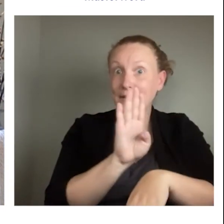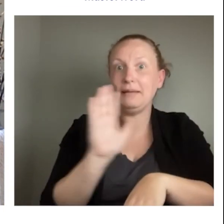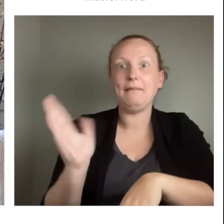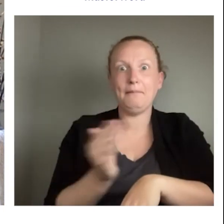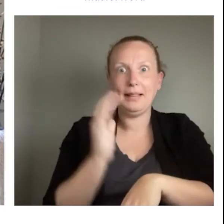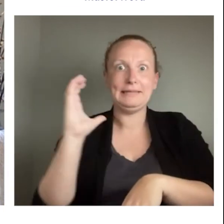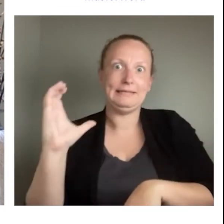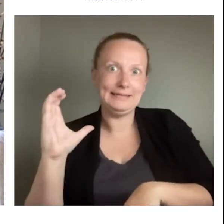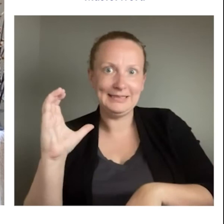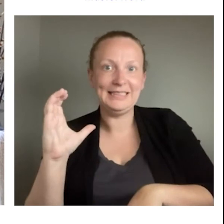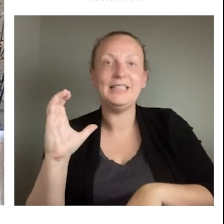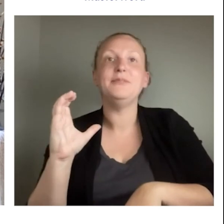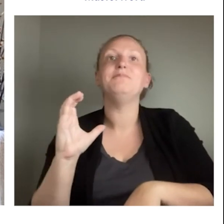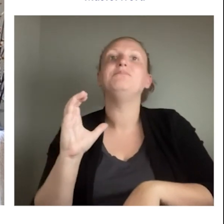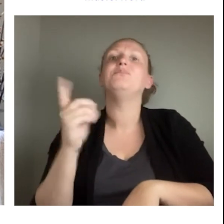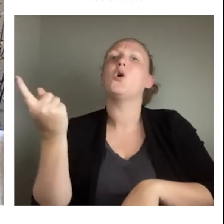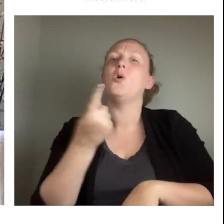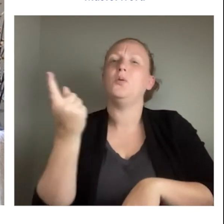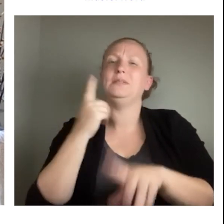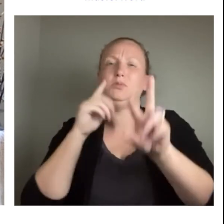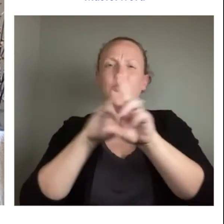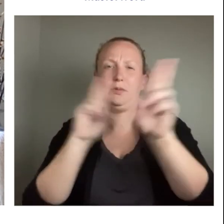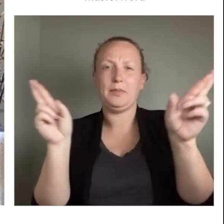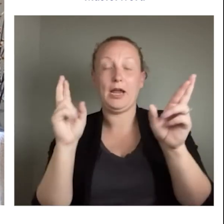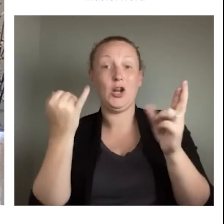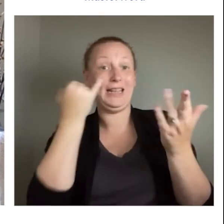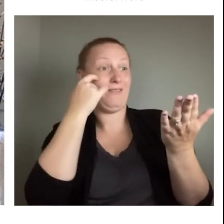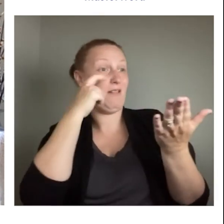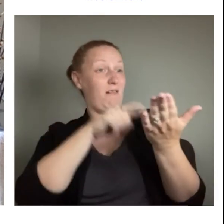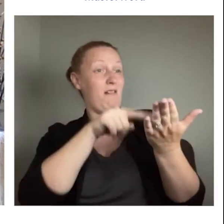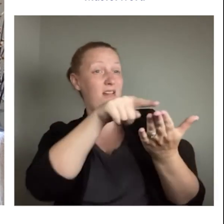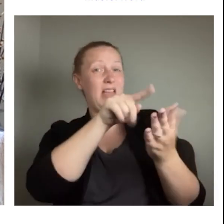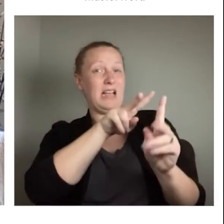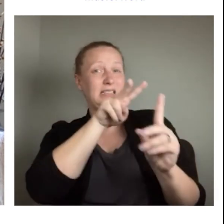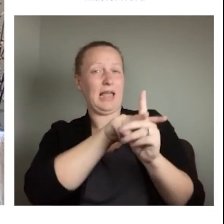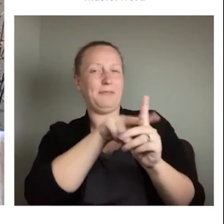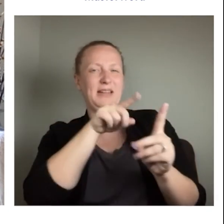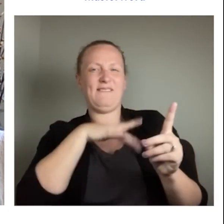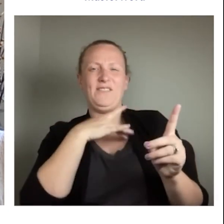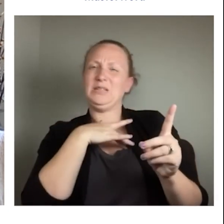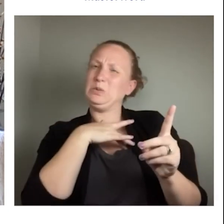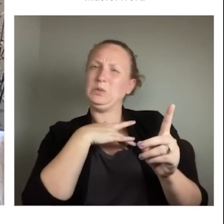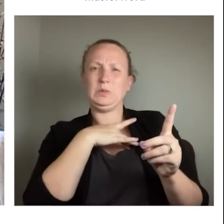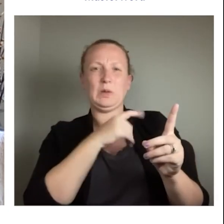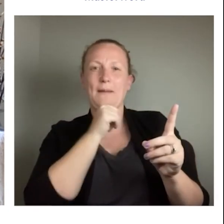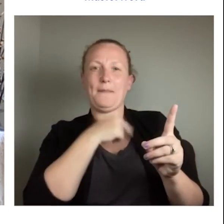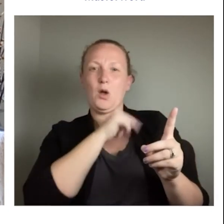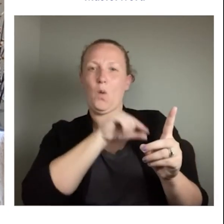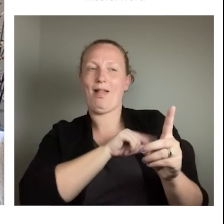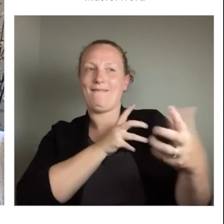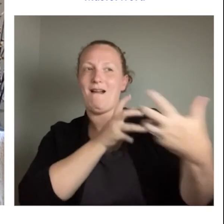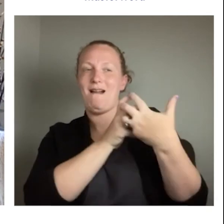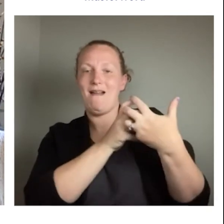Don't take on an assignment that you feel that you're not going to be able to do it. Or ask for help, like if you have a bigger meeting always